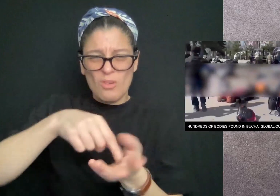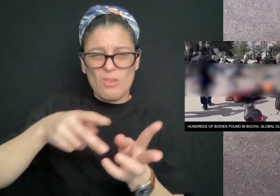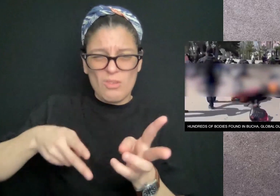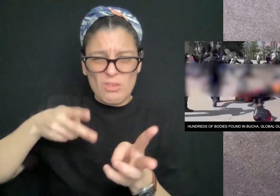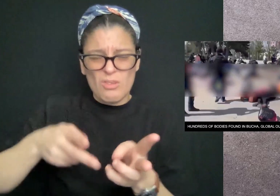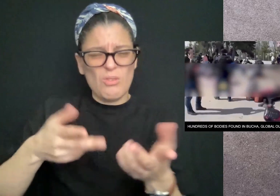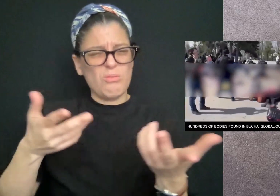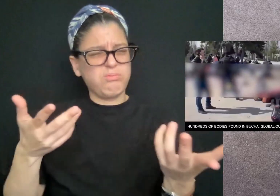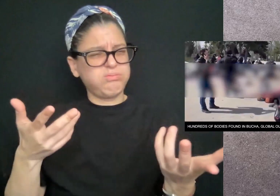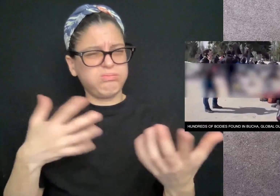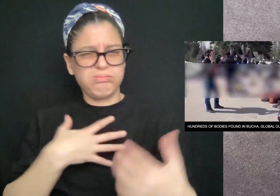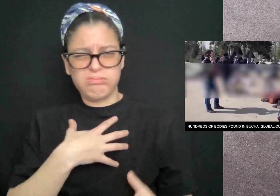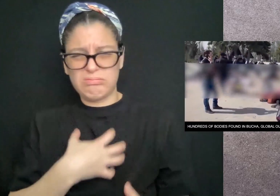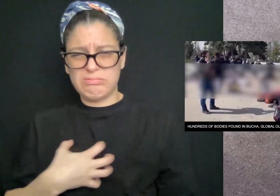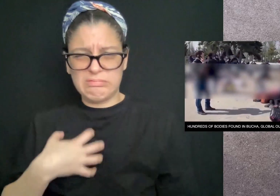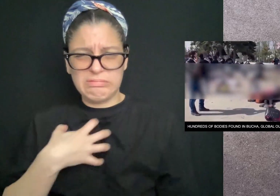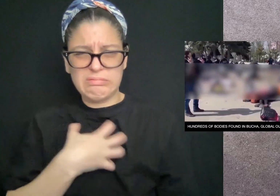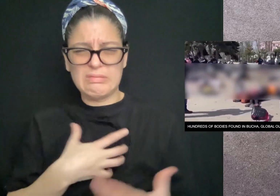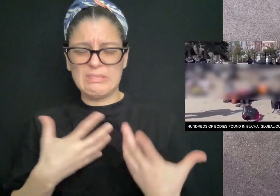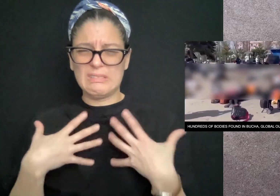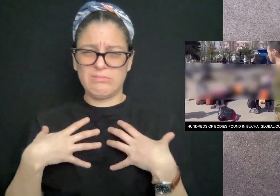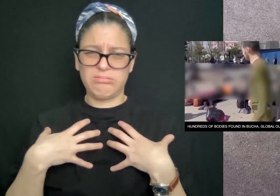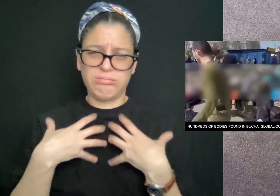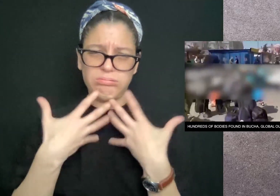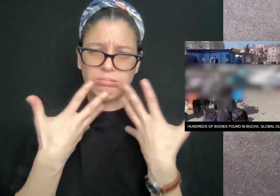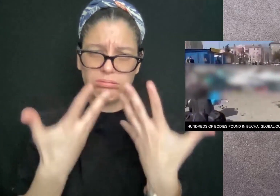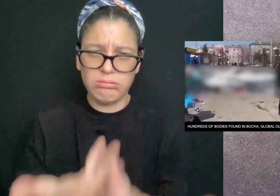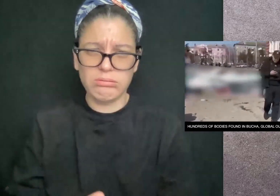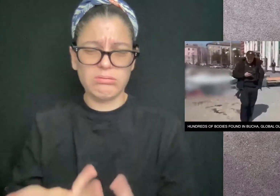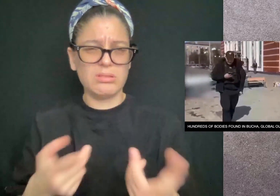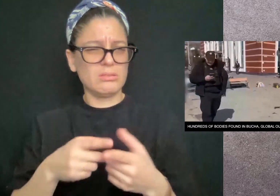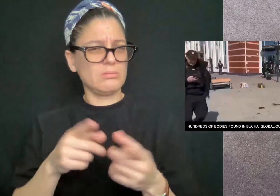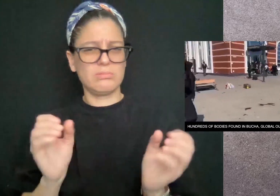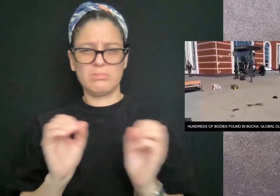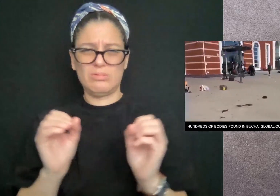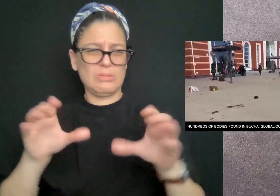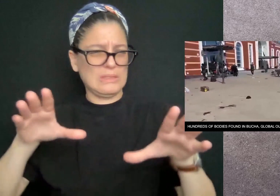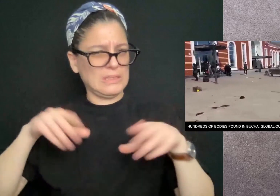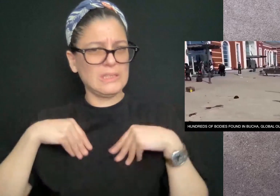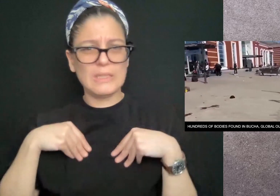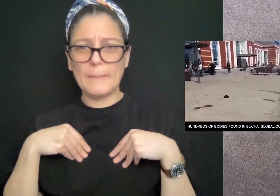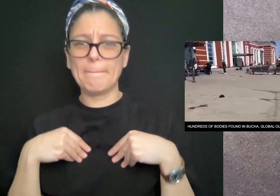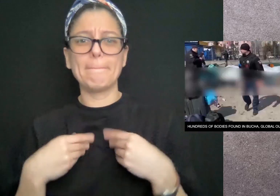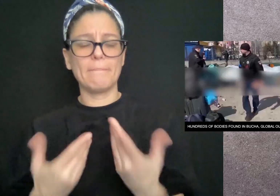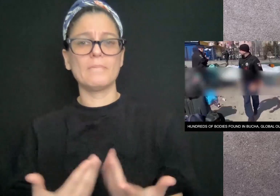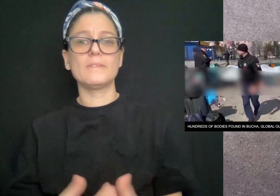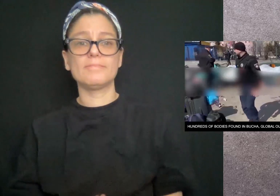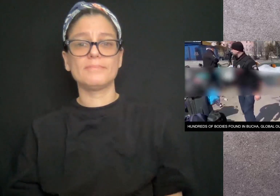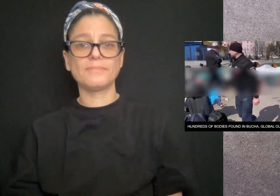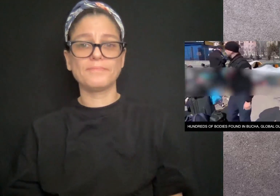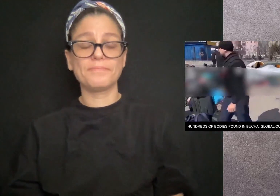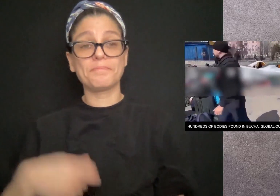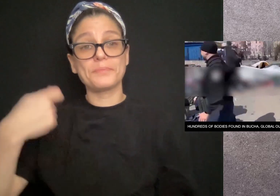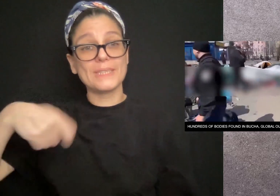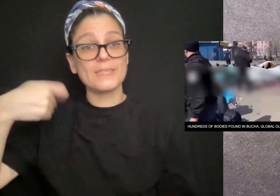around the world called the attack on the train station appalling abominable and completely